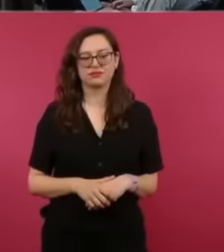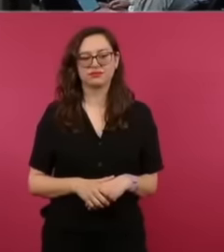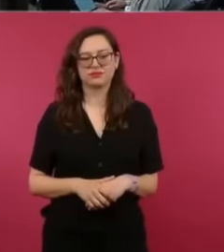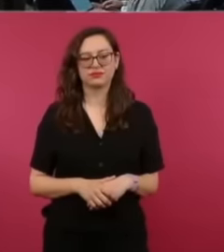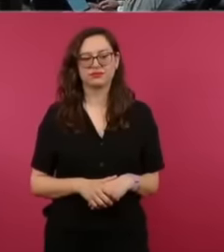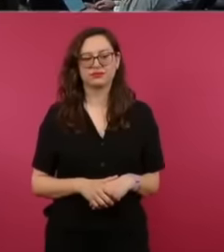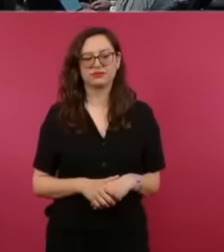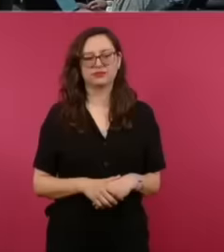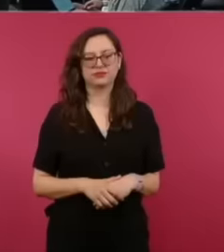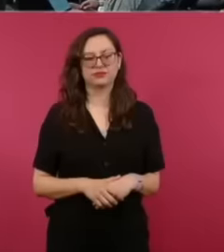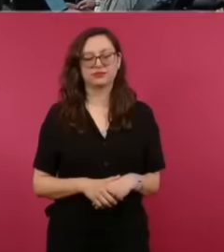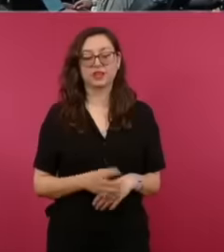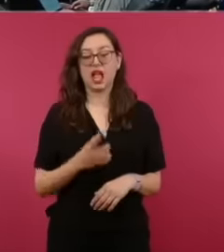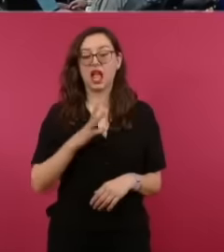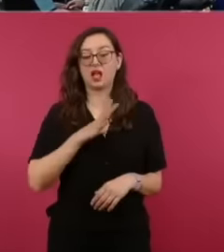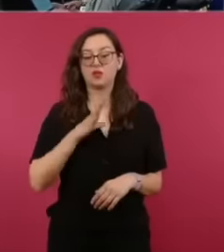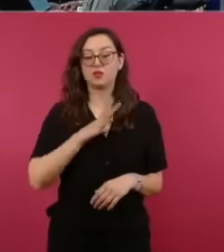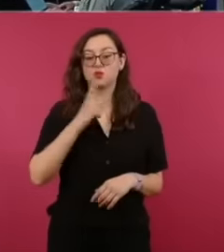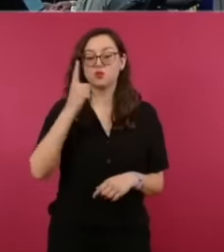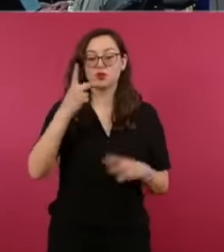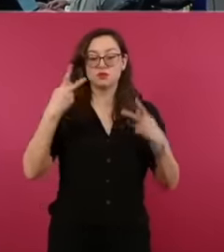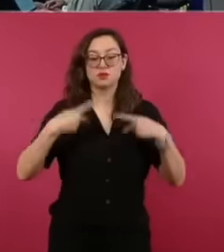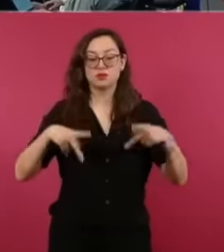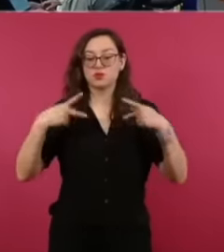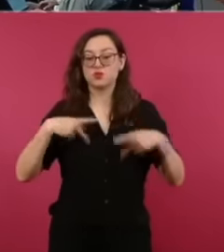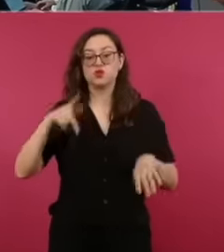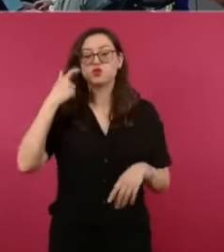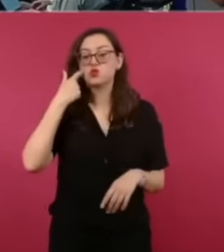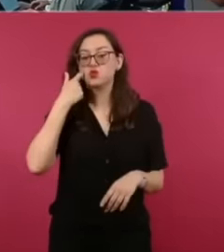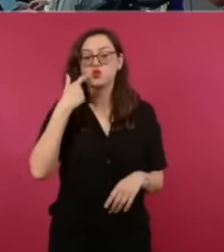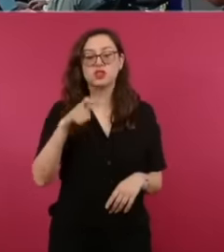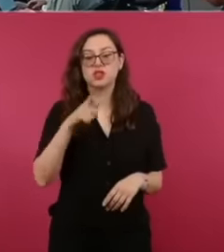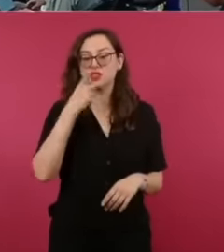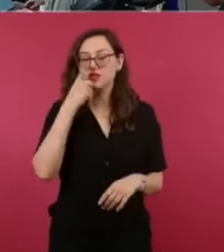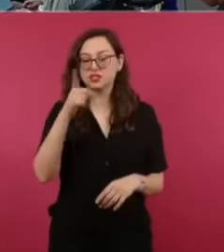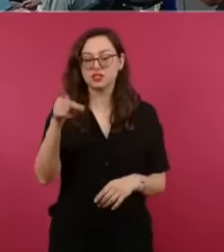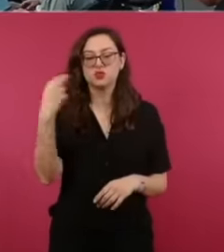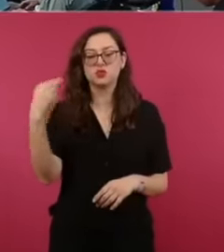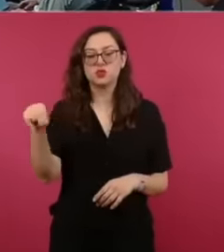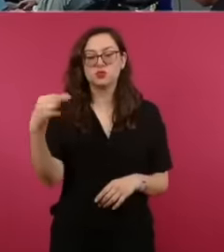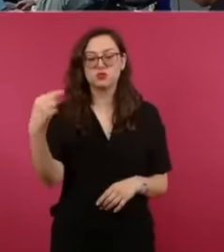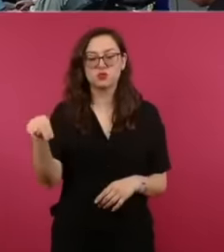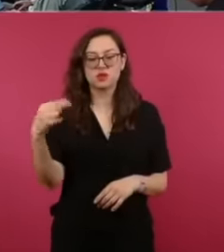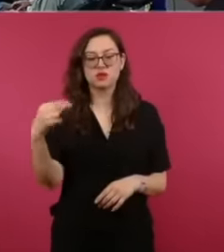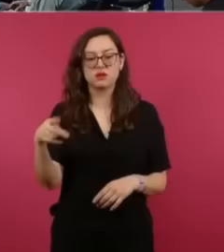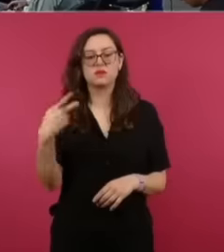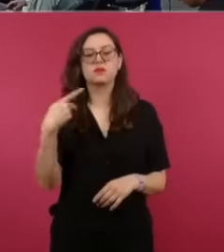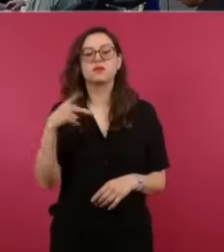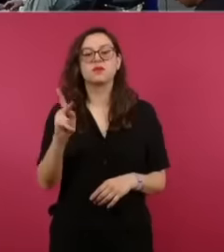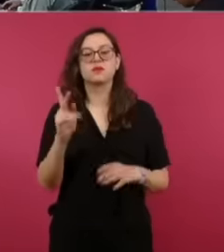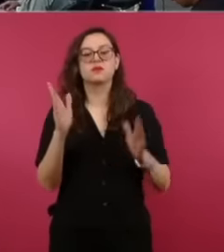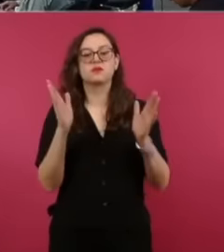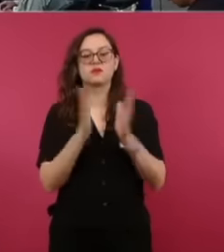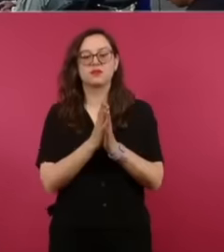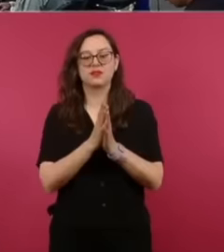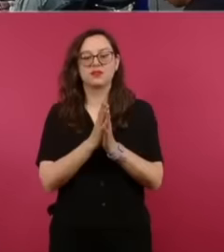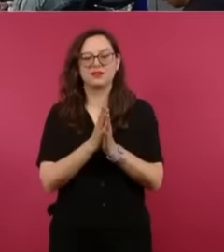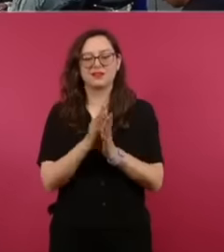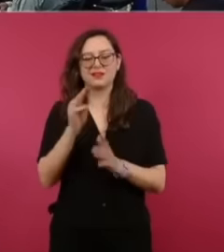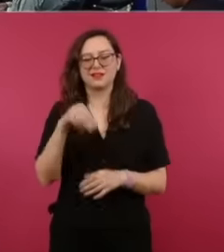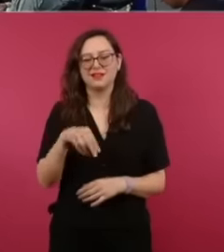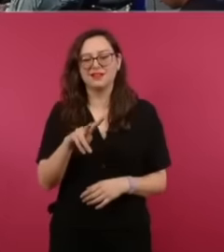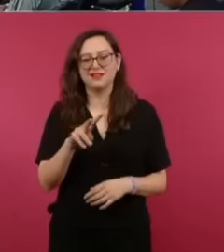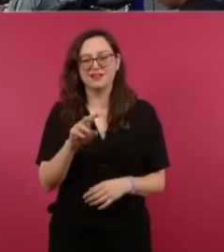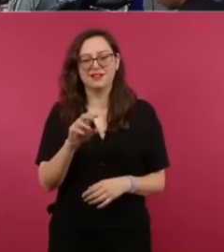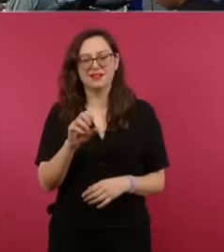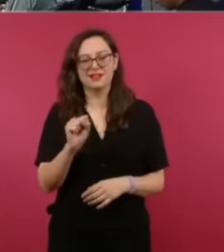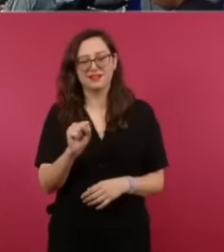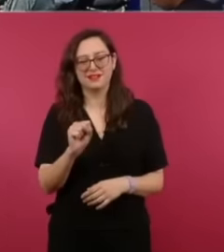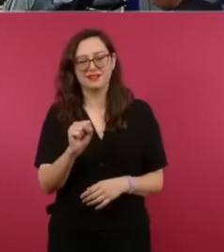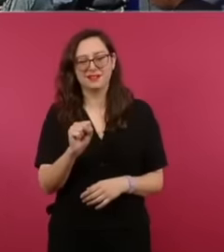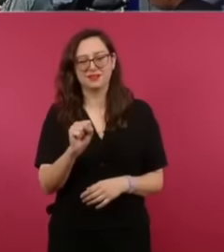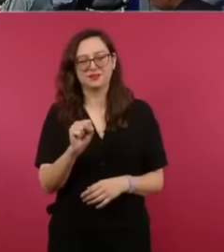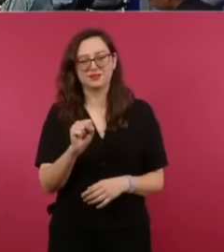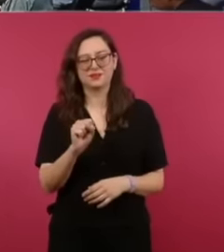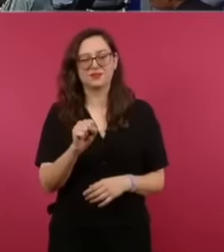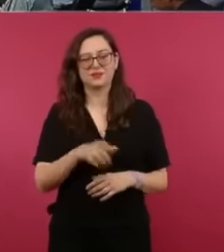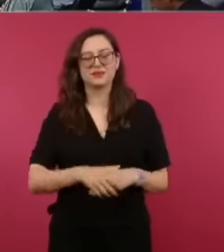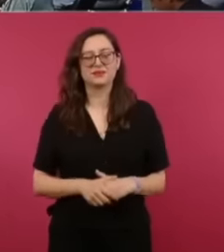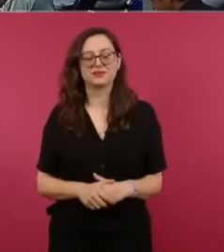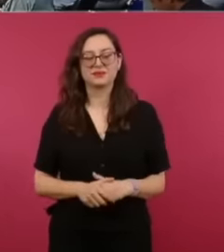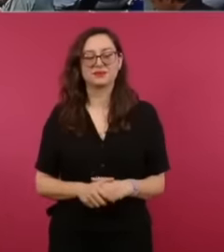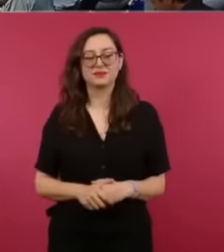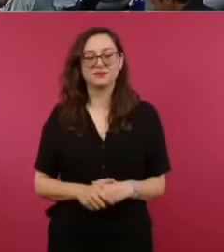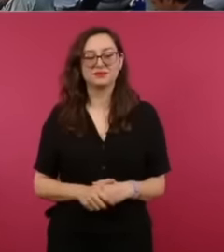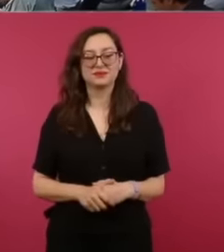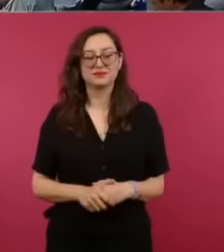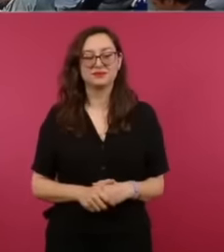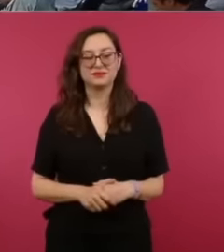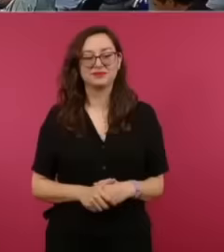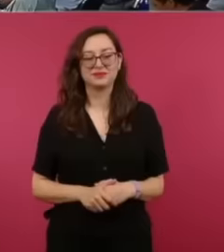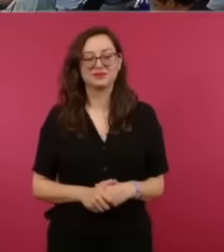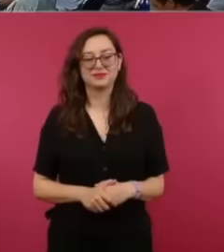to mention here to send you the one he likes from mbs I already think he is listening to us eh mbs Don't